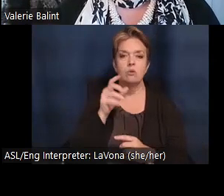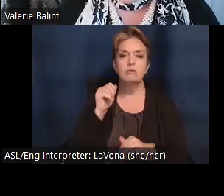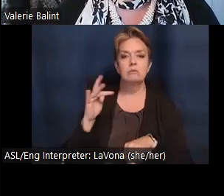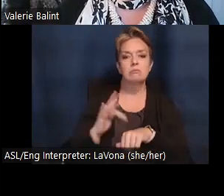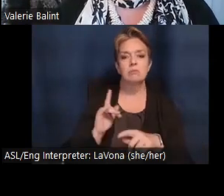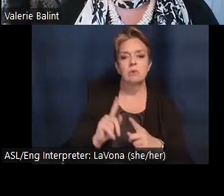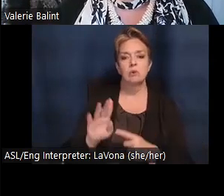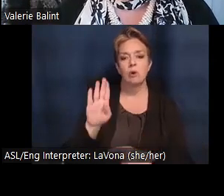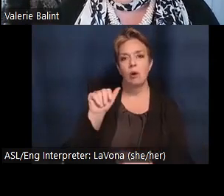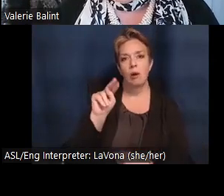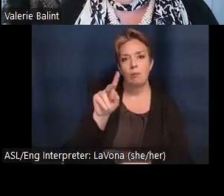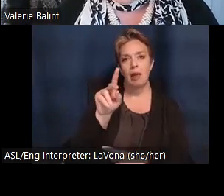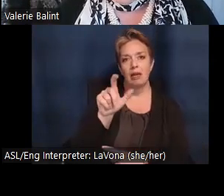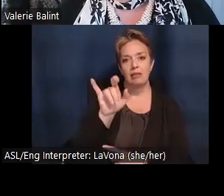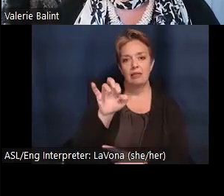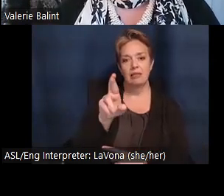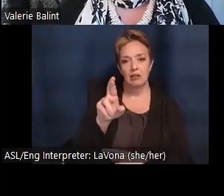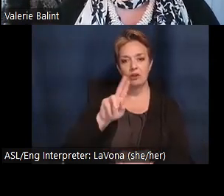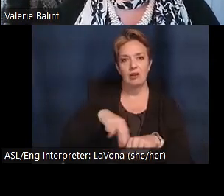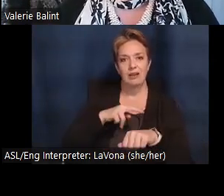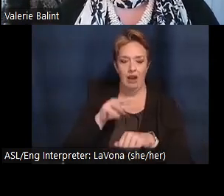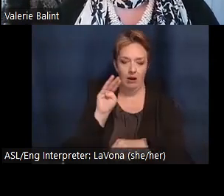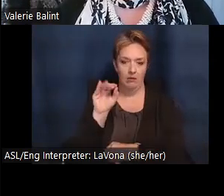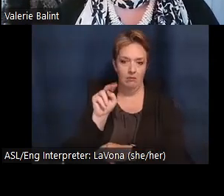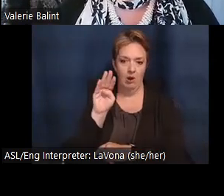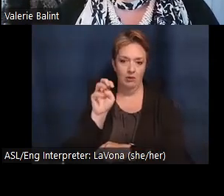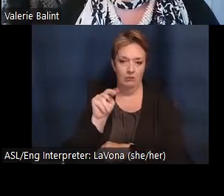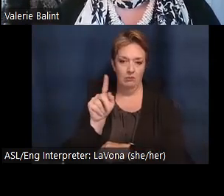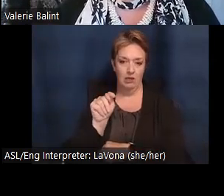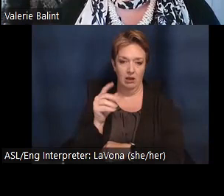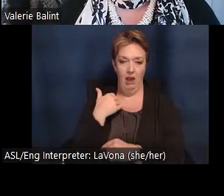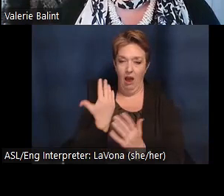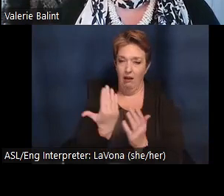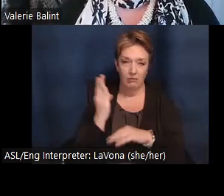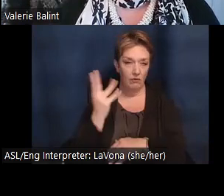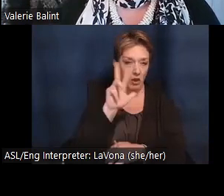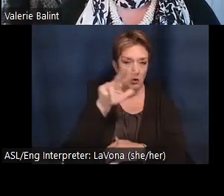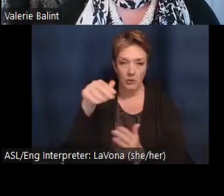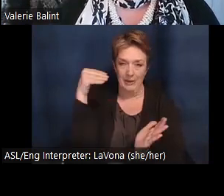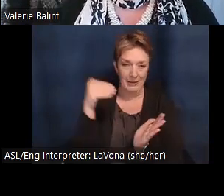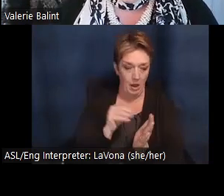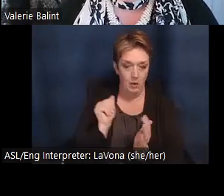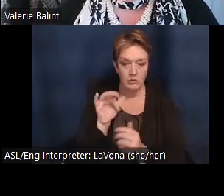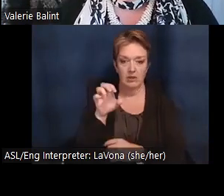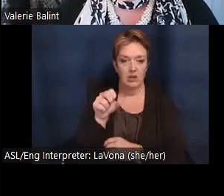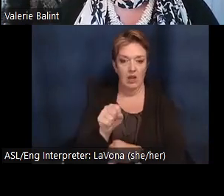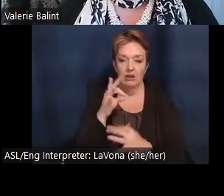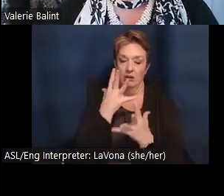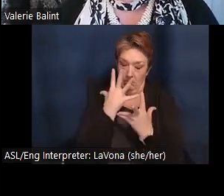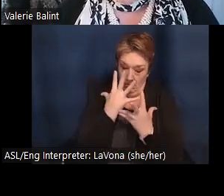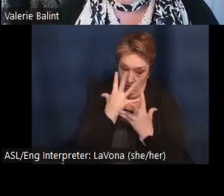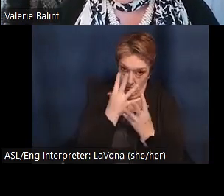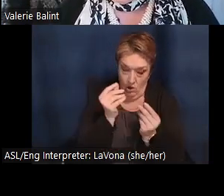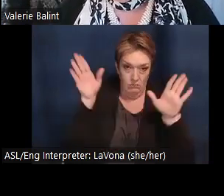canyon and mesa country preserving the homes and territory of ancestral Pueblo peoples.